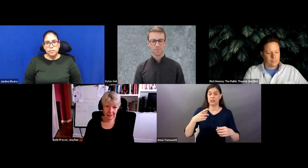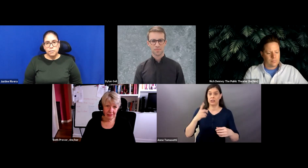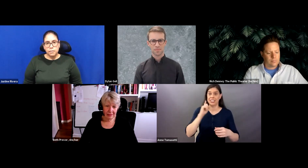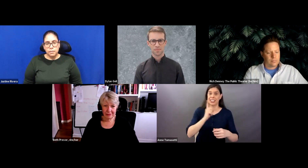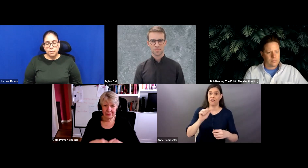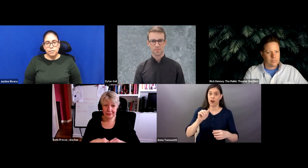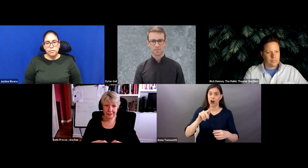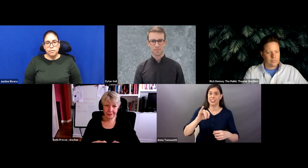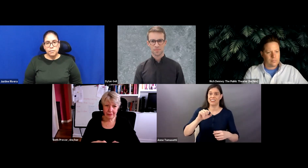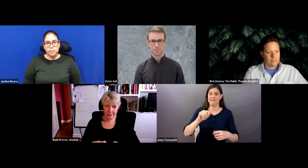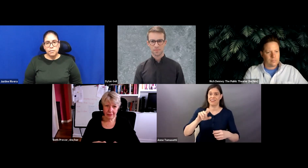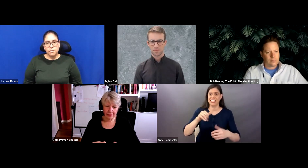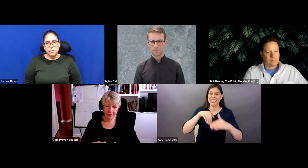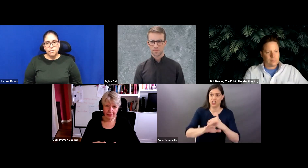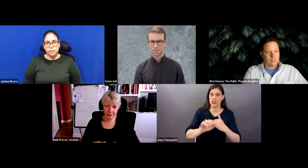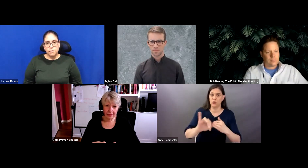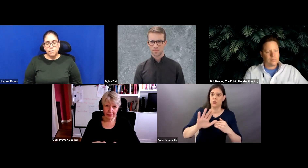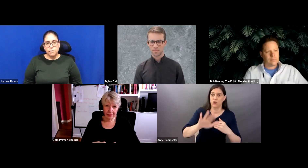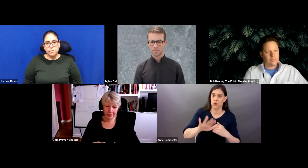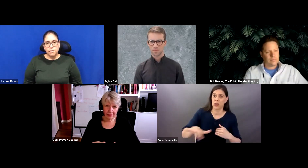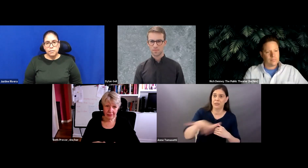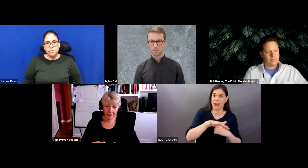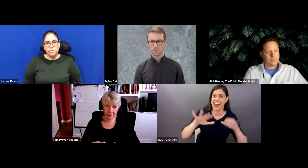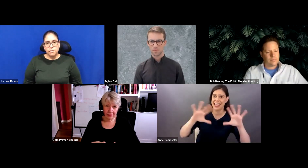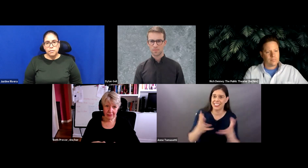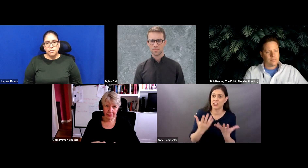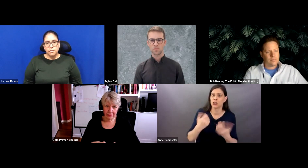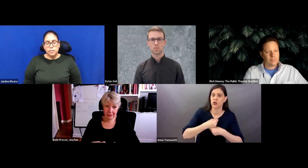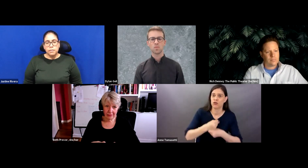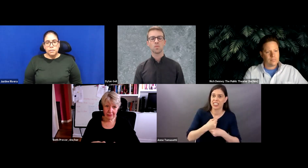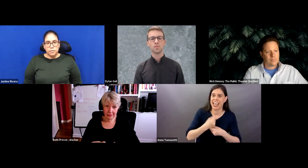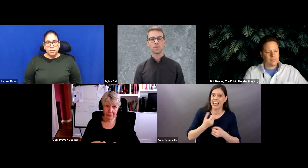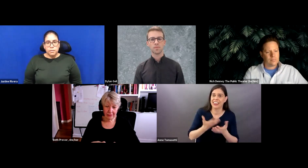foundation to welcome us and to welcome artists into your space.